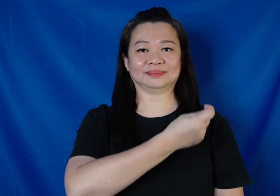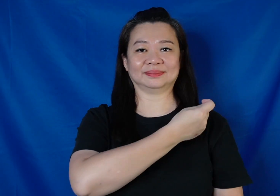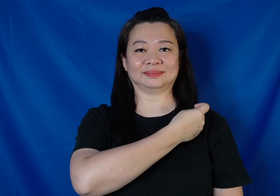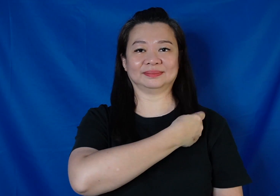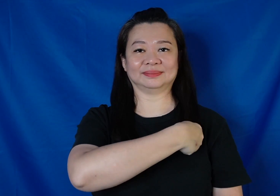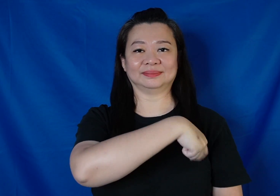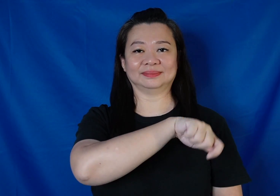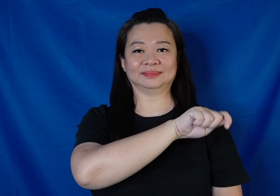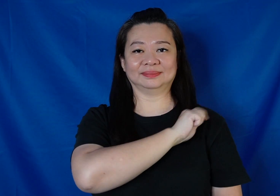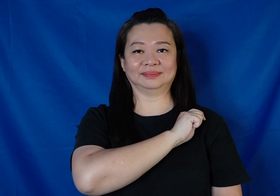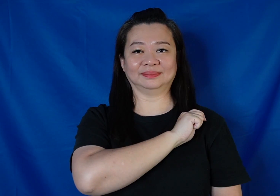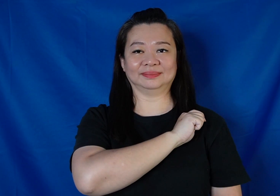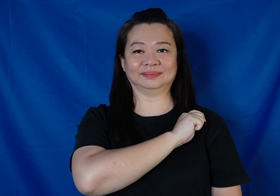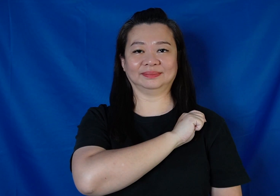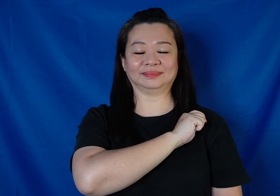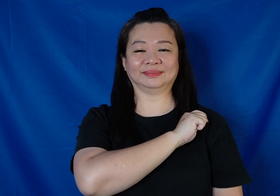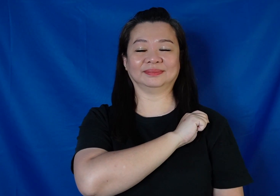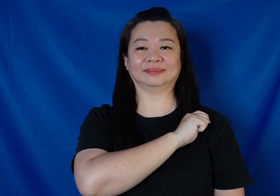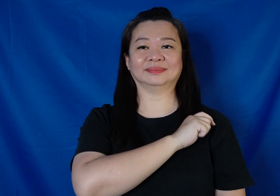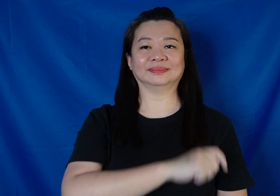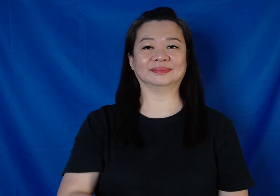SPANISH, Spain (VAR. 2)